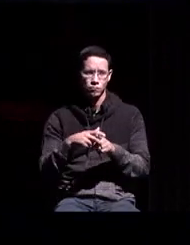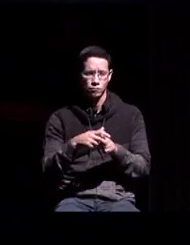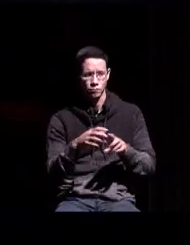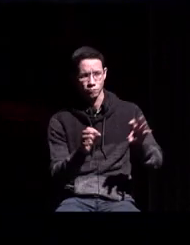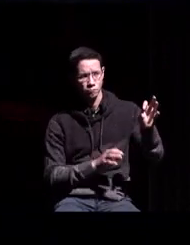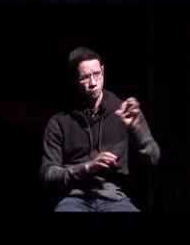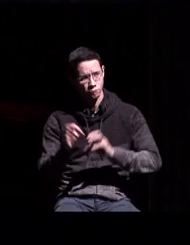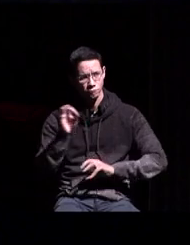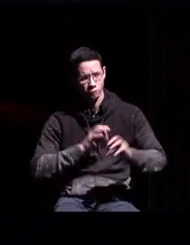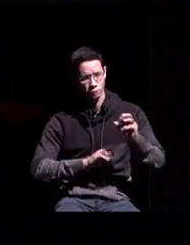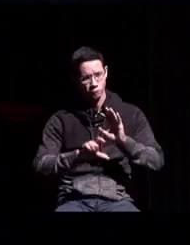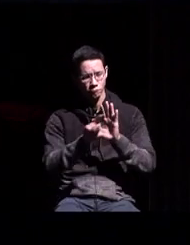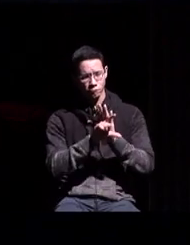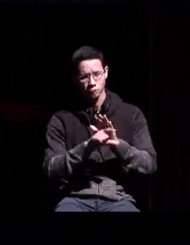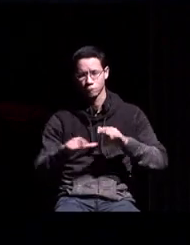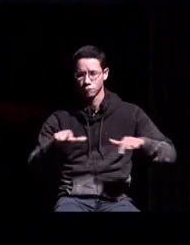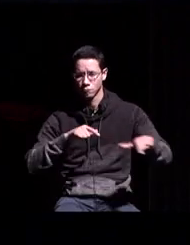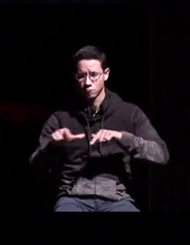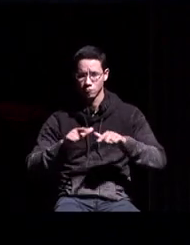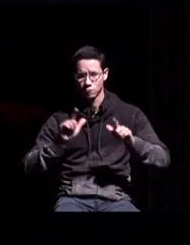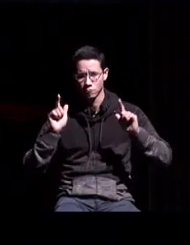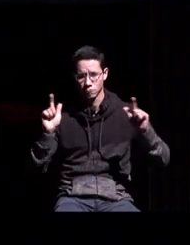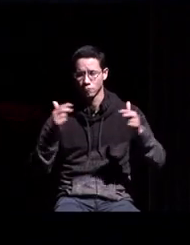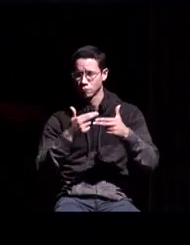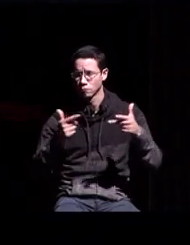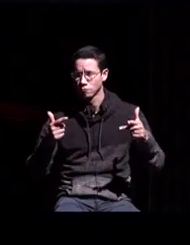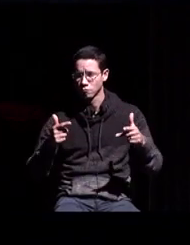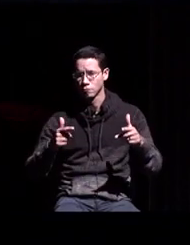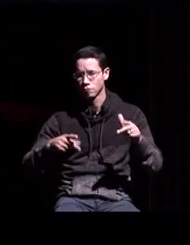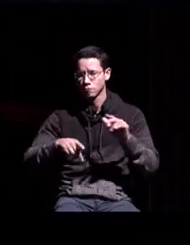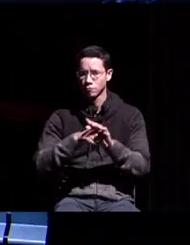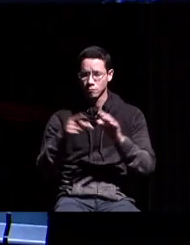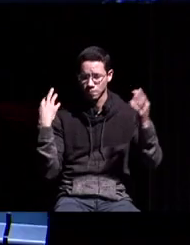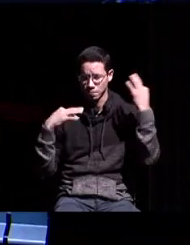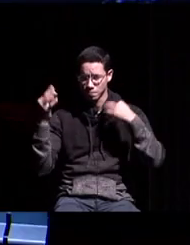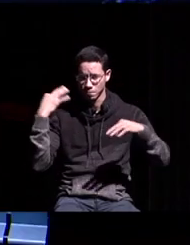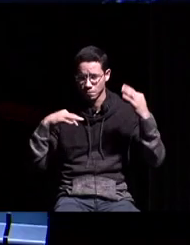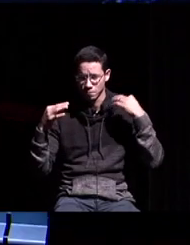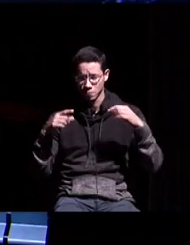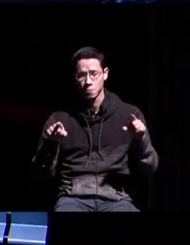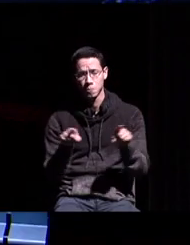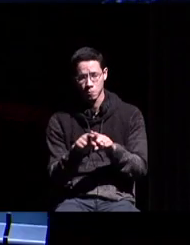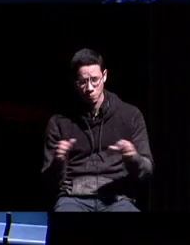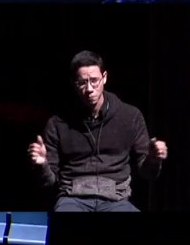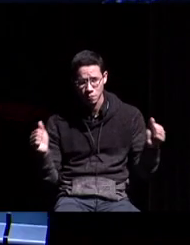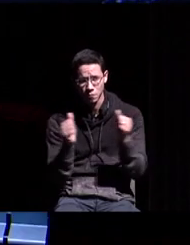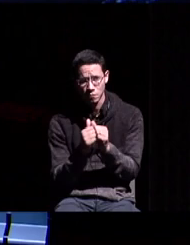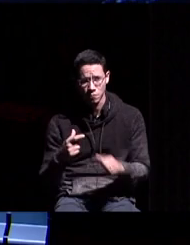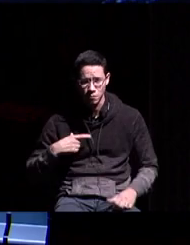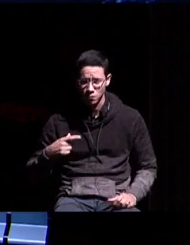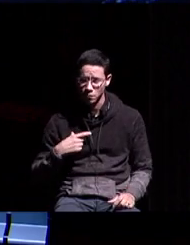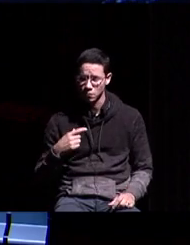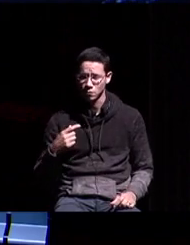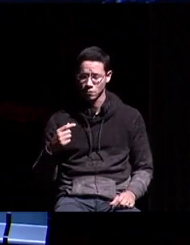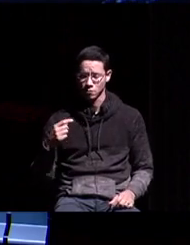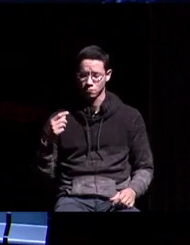Together with the labor reform there also were modifications to the 1974 outsourcing law.